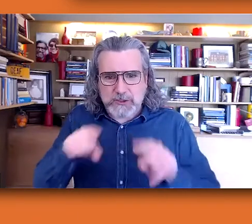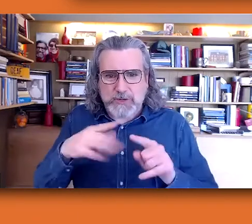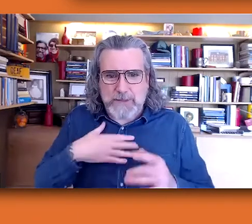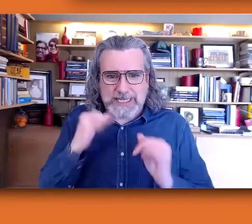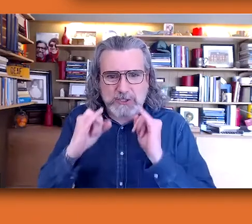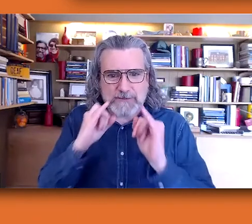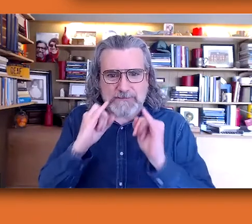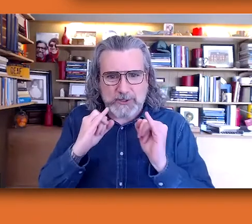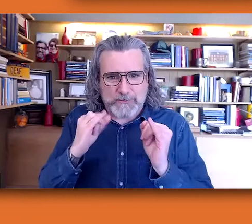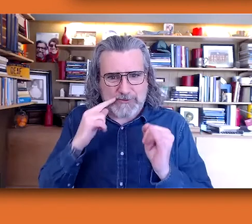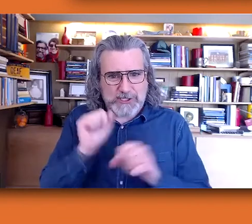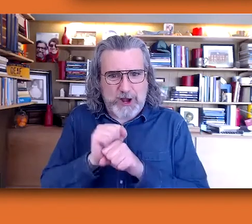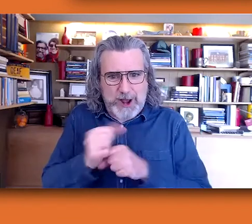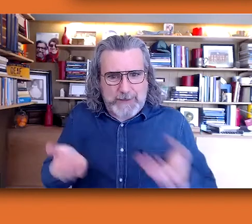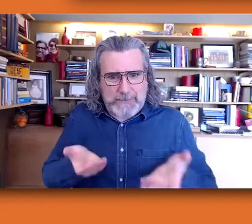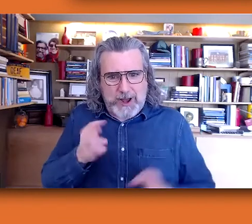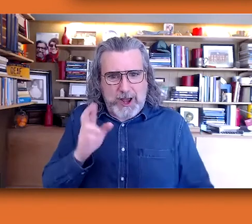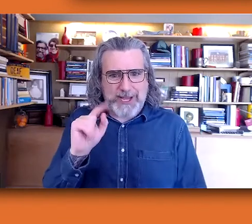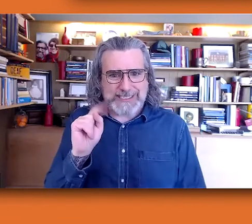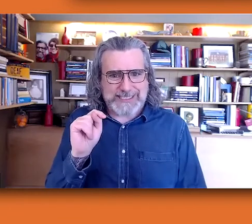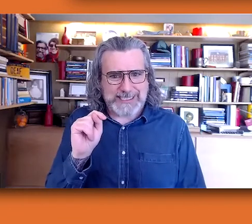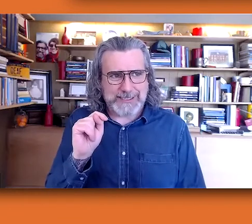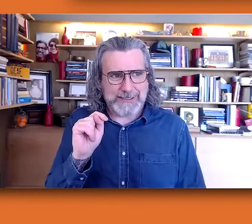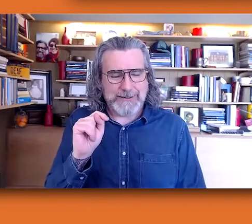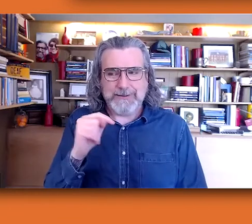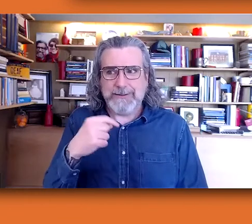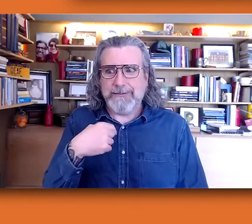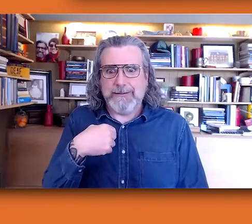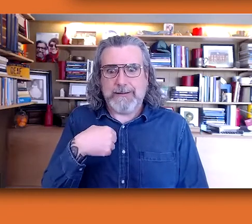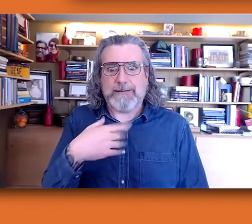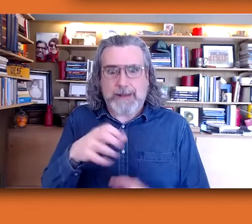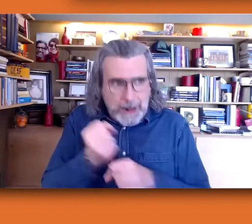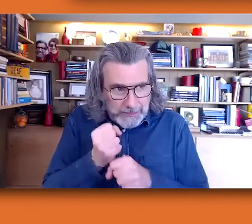mentored me during my-- the interview process for my first job here.